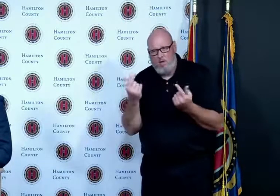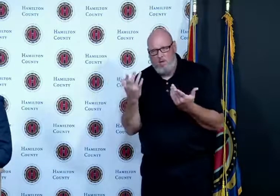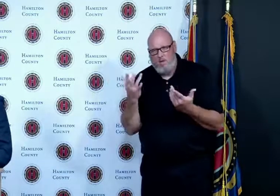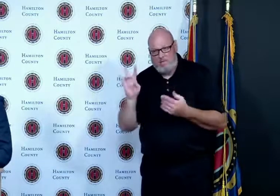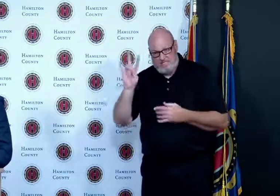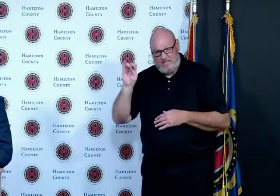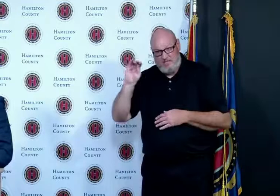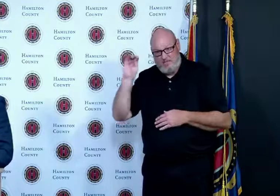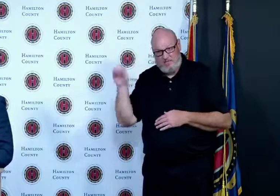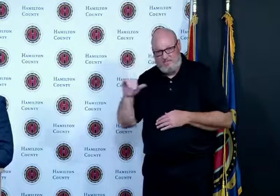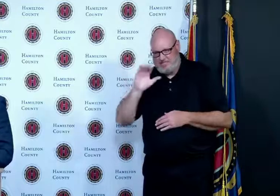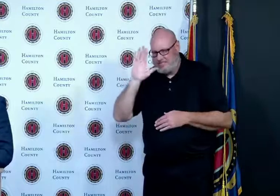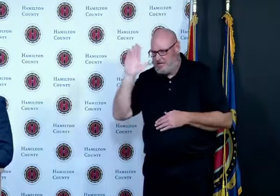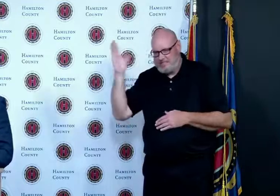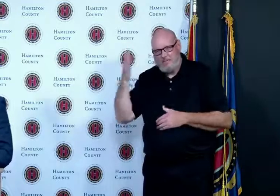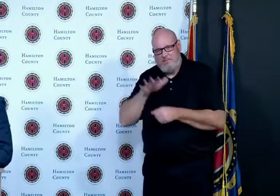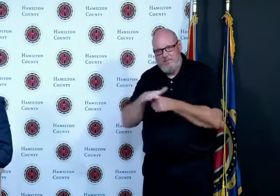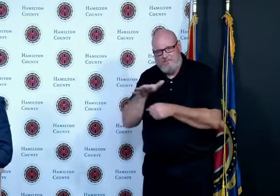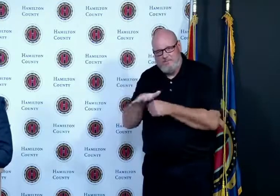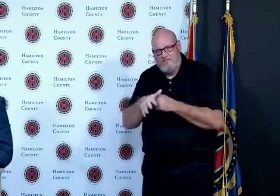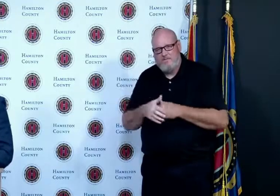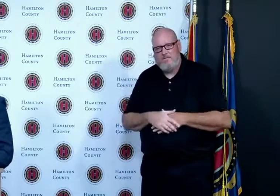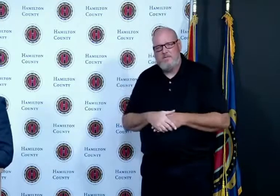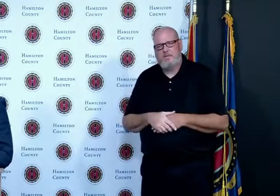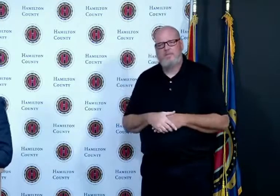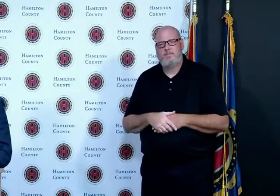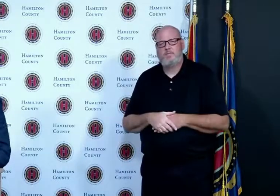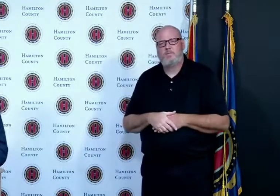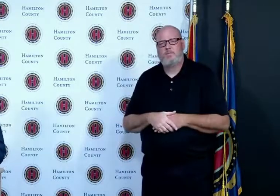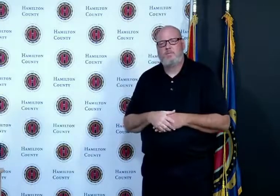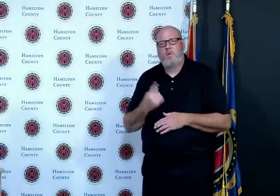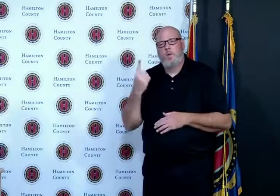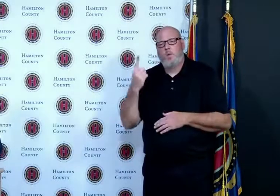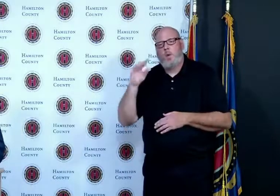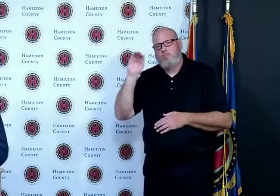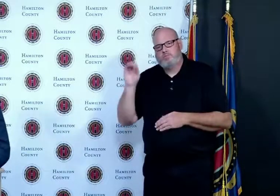it's actually each week been tracking up about a percent or two for those individuals over the age